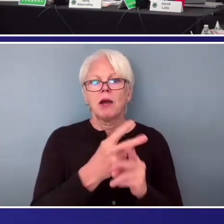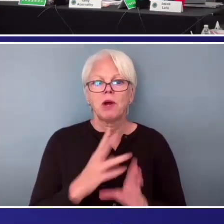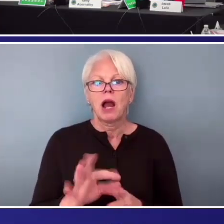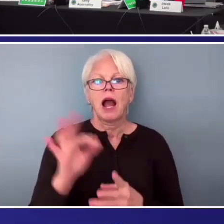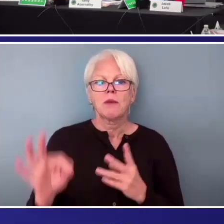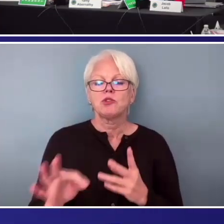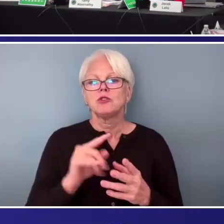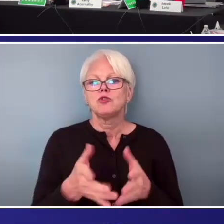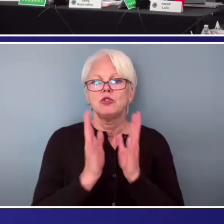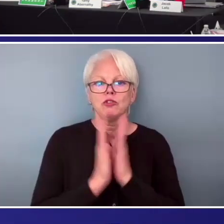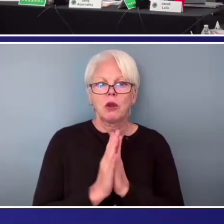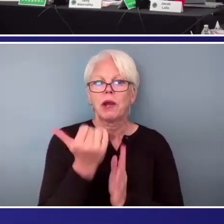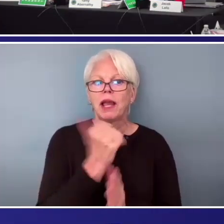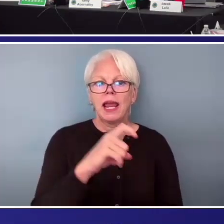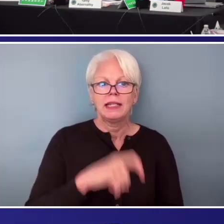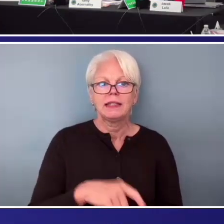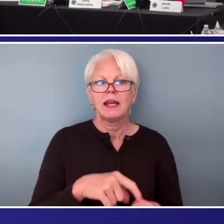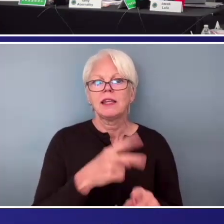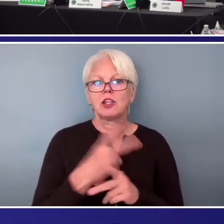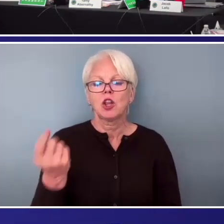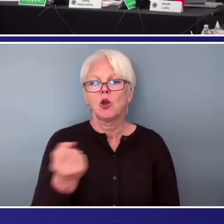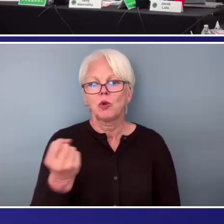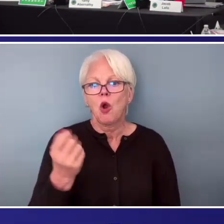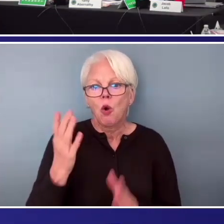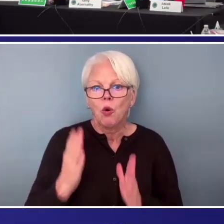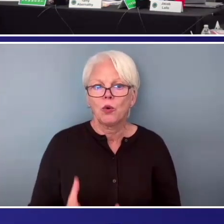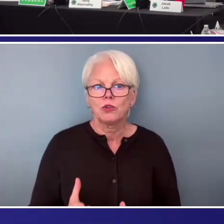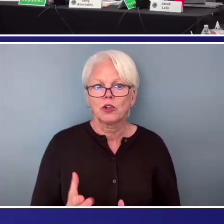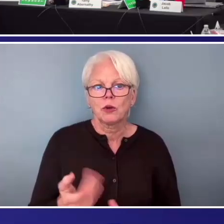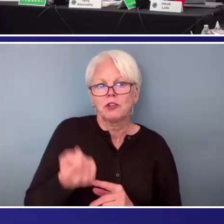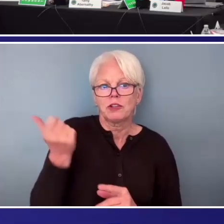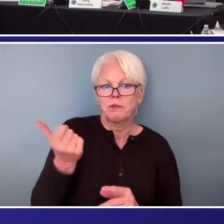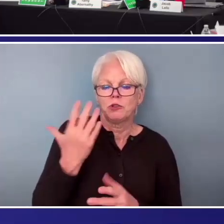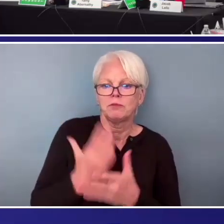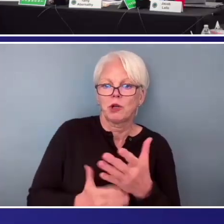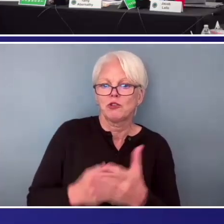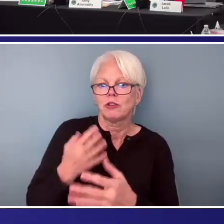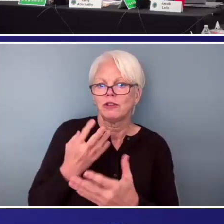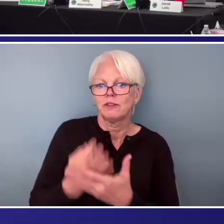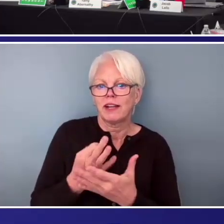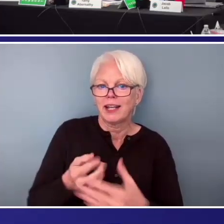request at any time that the loan holder, we've removed the partial financial hardship reference, and we've inserted.